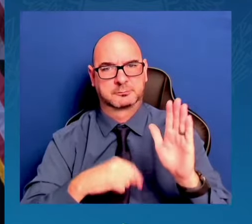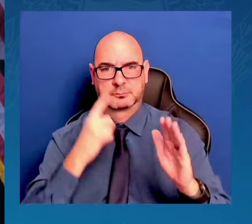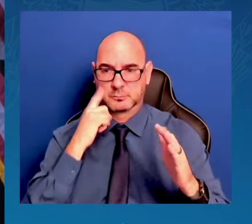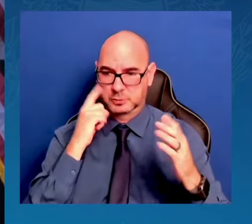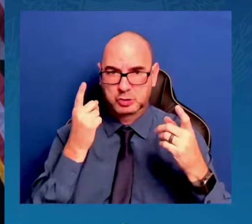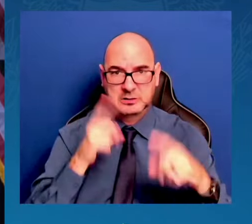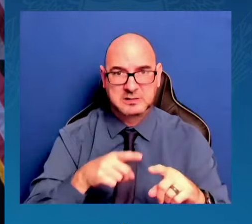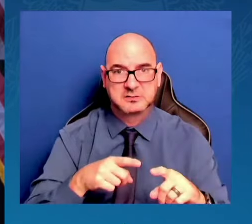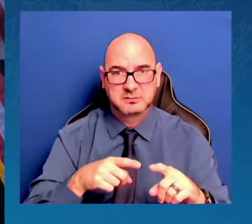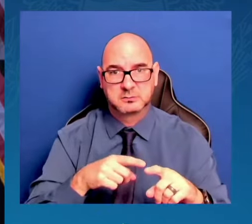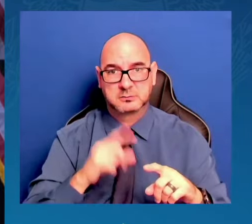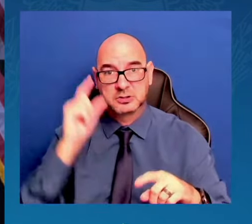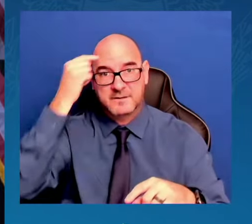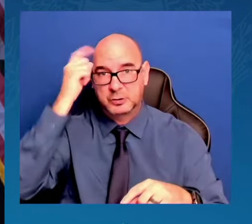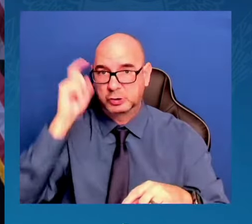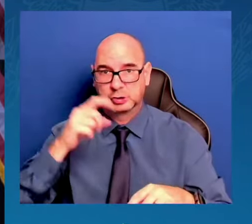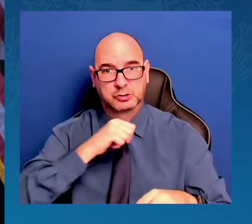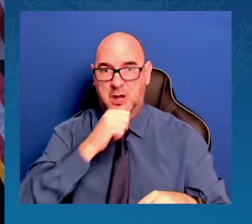telling people what to do with their own bodies.